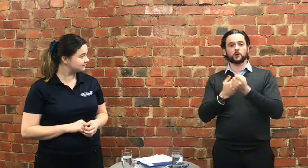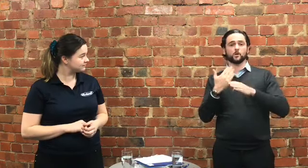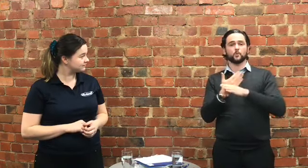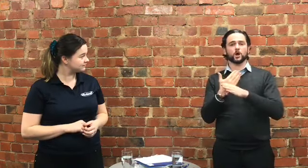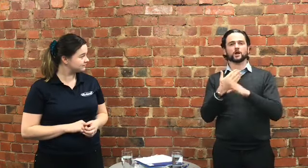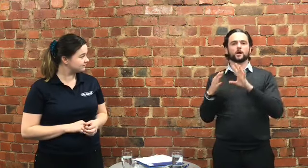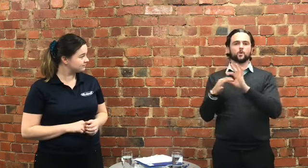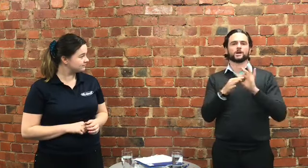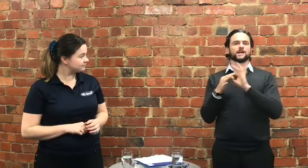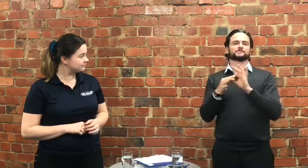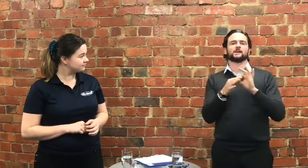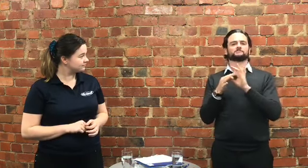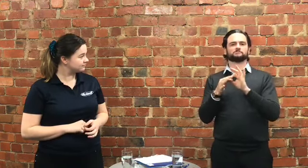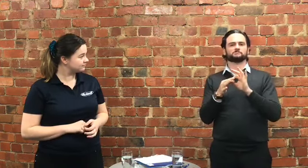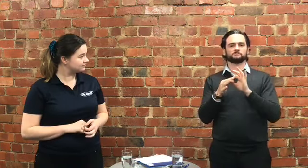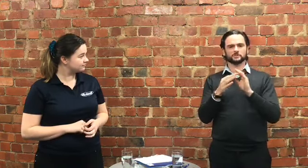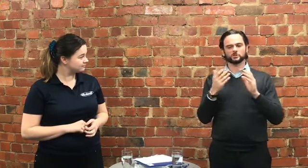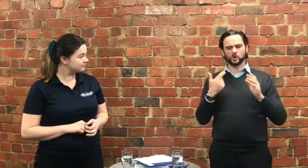I work as support services coordinator.